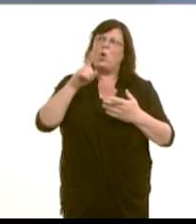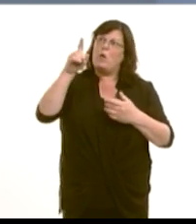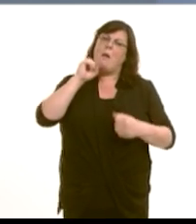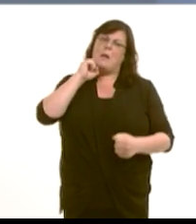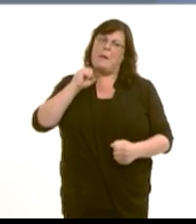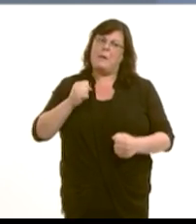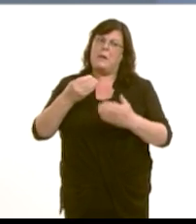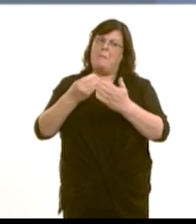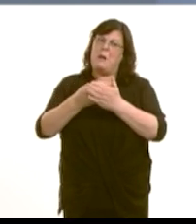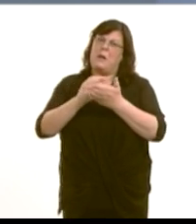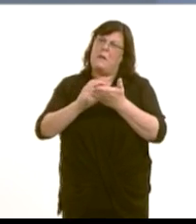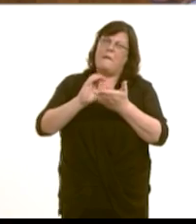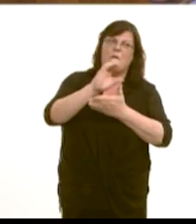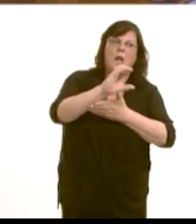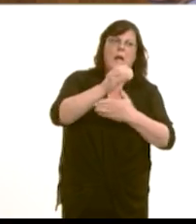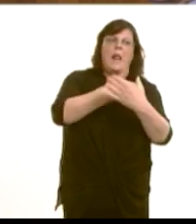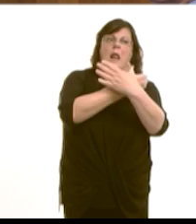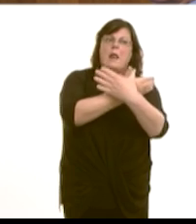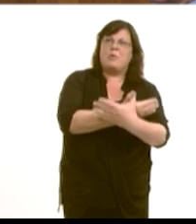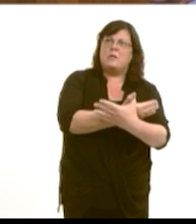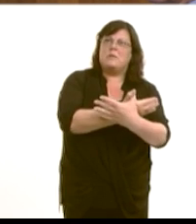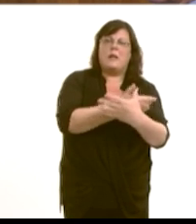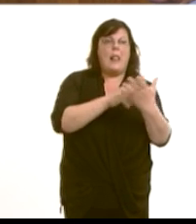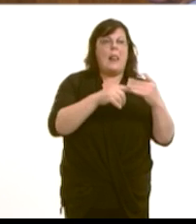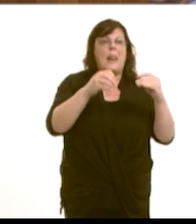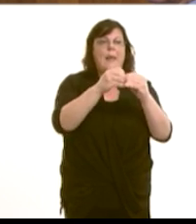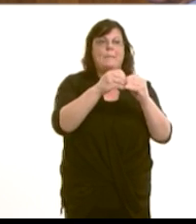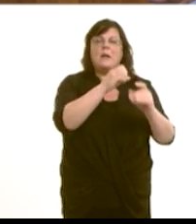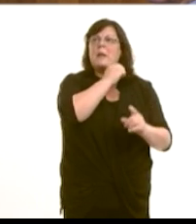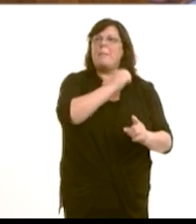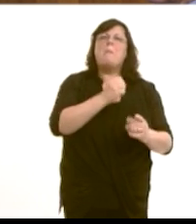Liberal Democratsí commitments; where are you getting that money from?í Itís not to do with the Brexit vote.